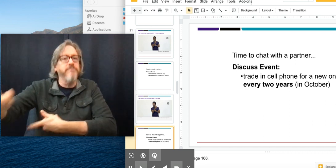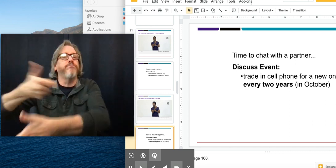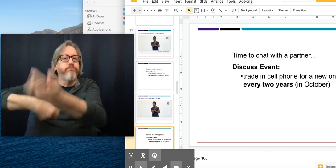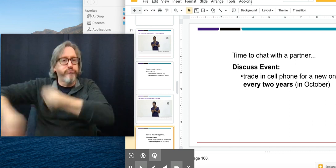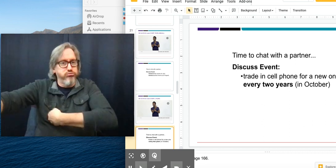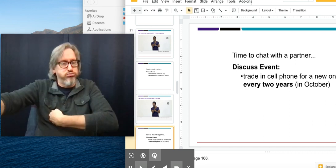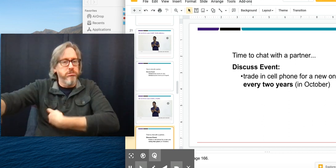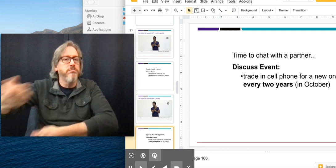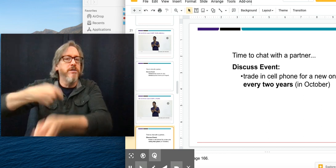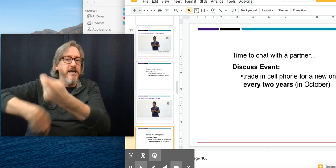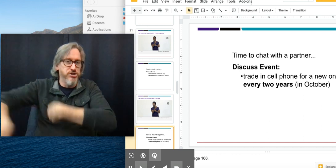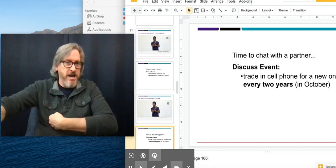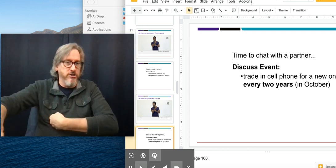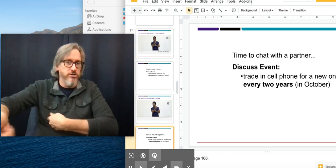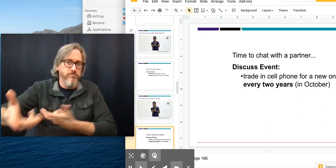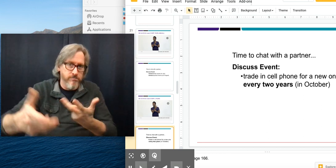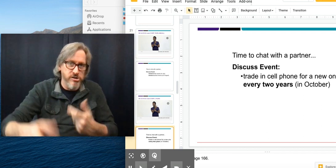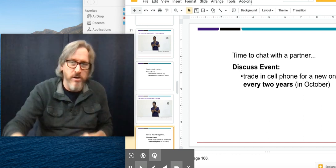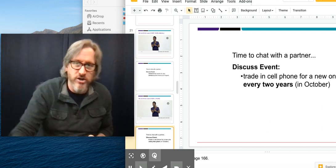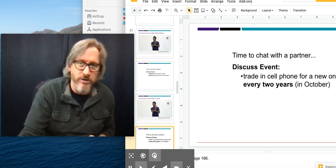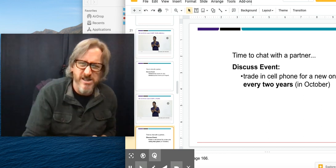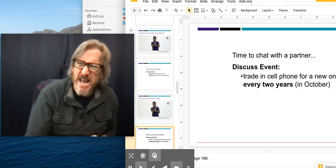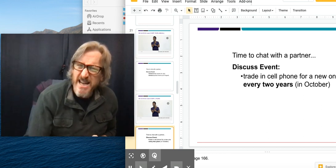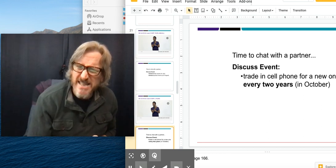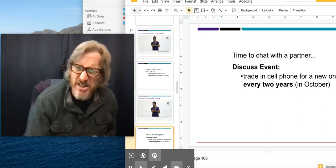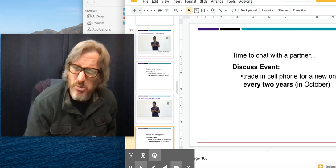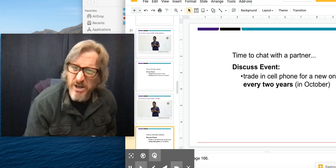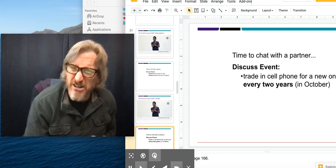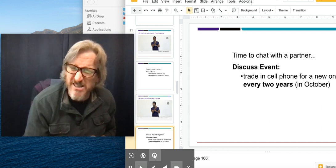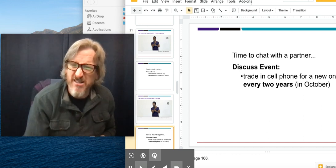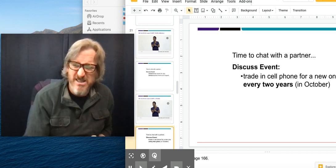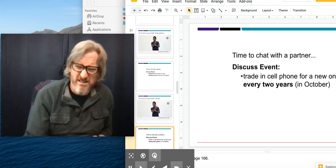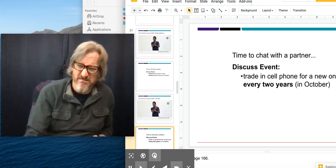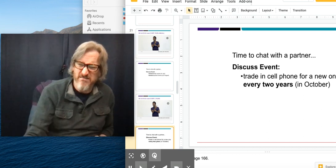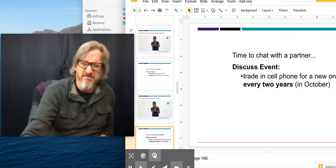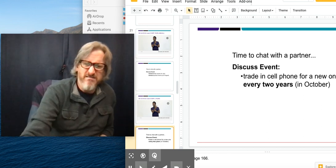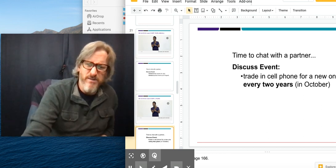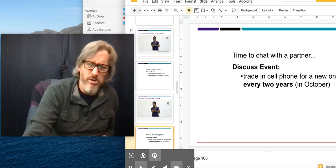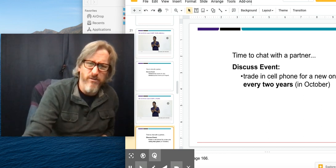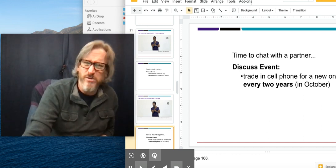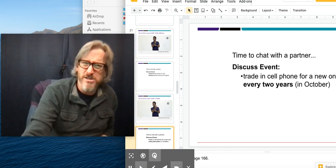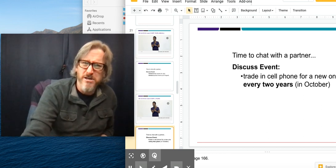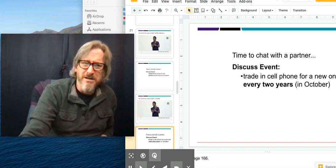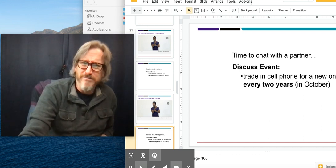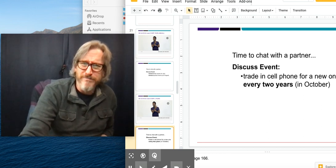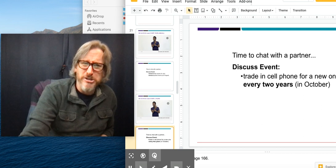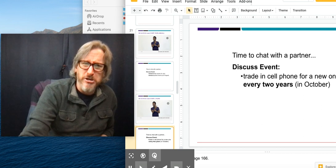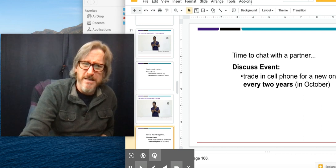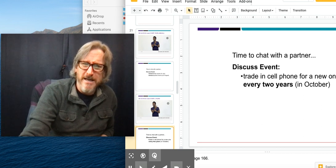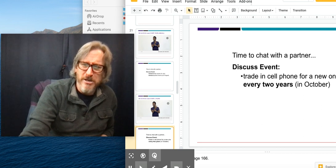right exchange so every two years it's three years now isn't it even though the phones start to die